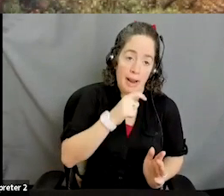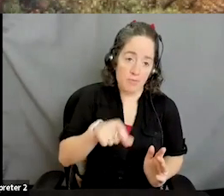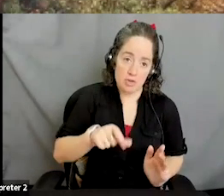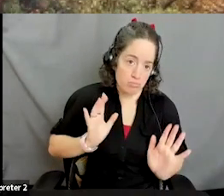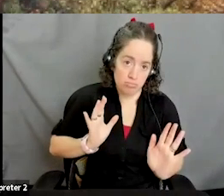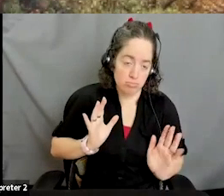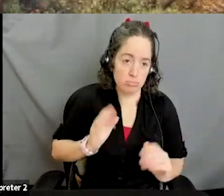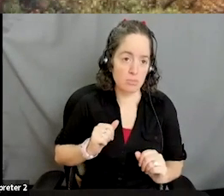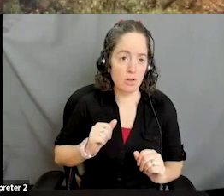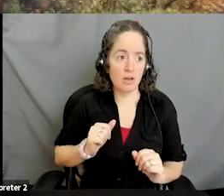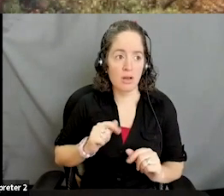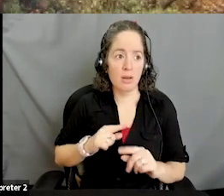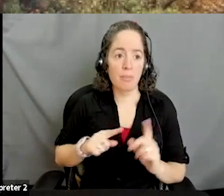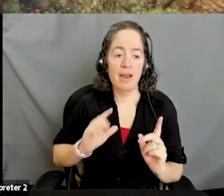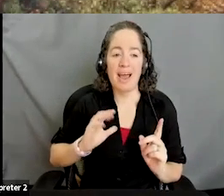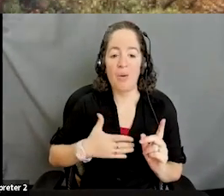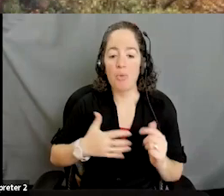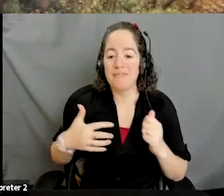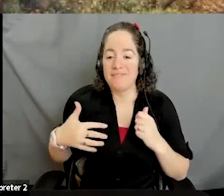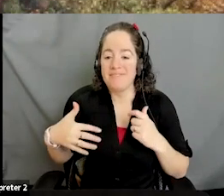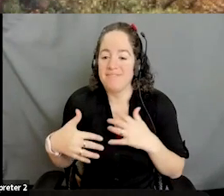but the perception of it can certainly be a blocker,